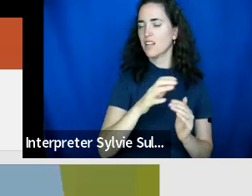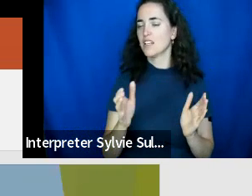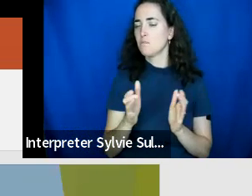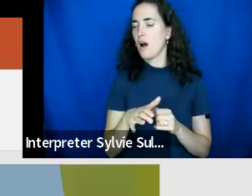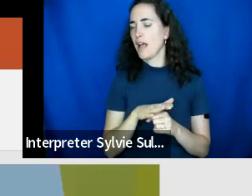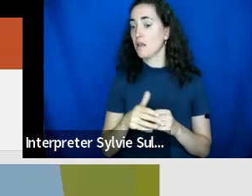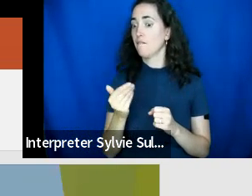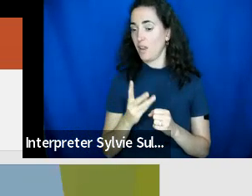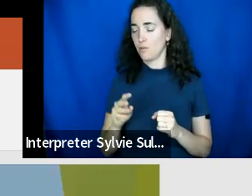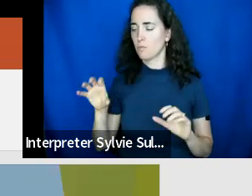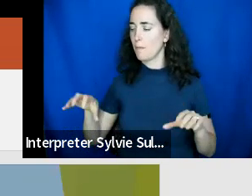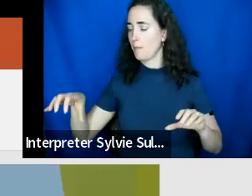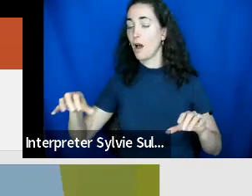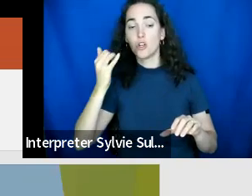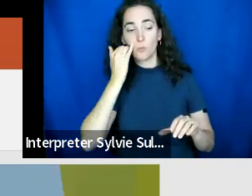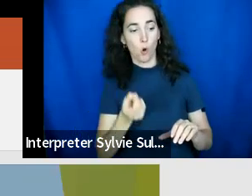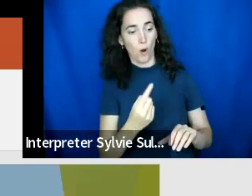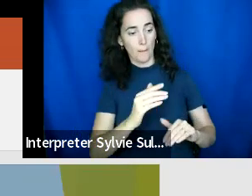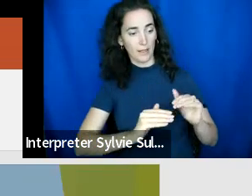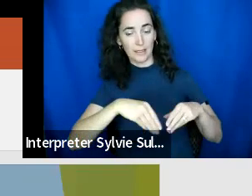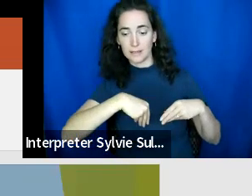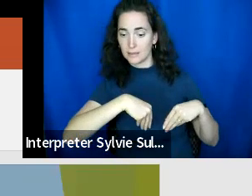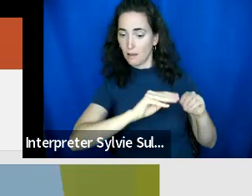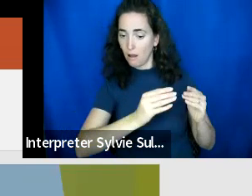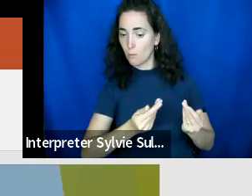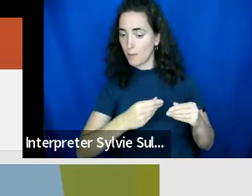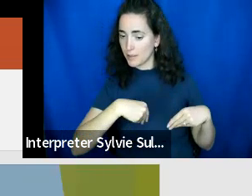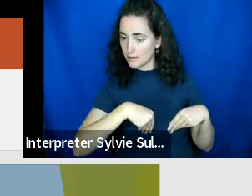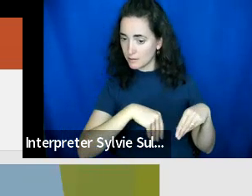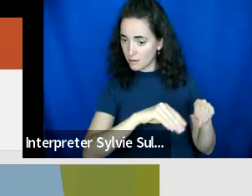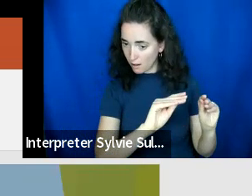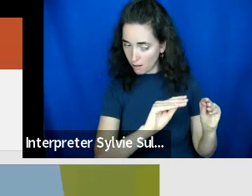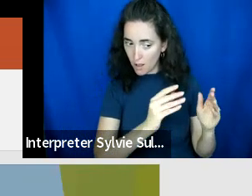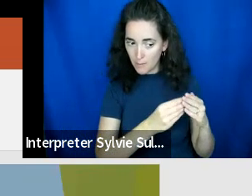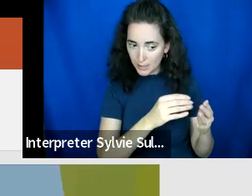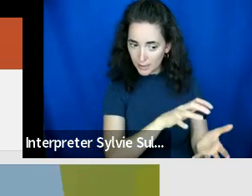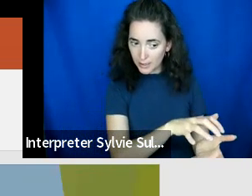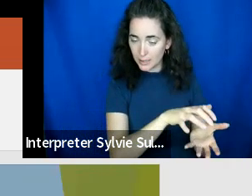If there was a property that is sold, the funds from the money of the sale of that property.